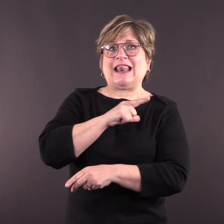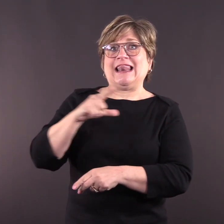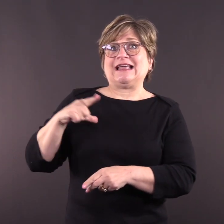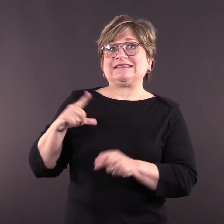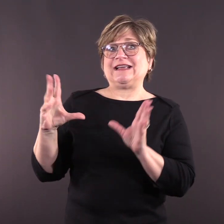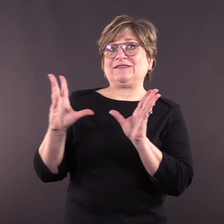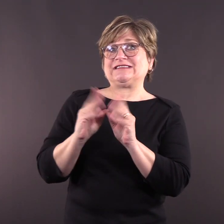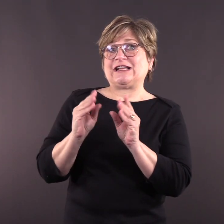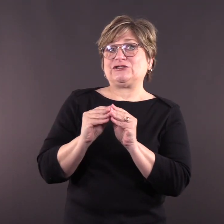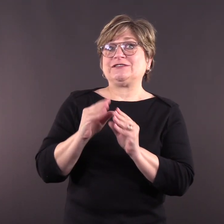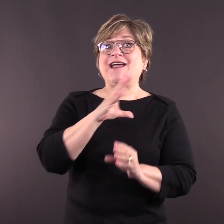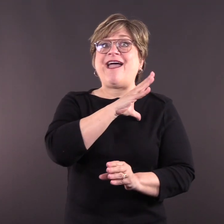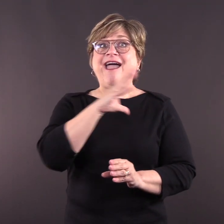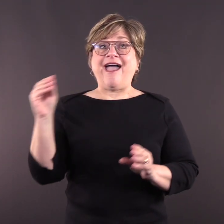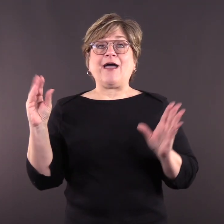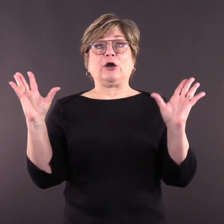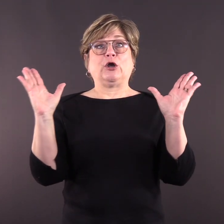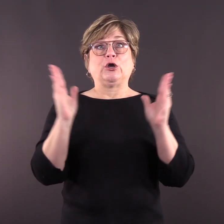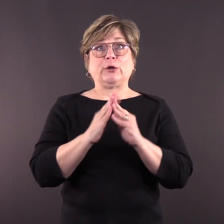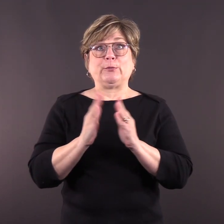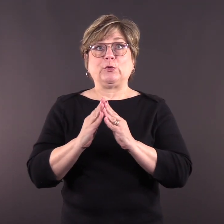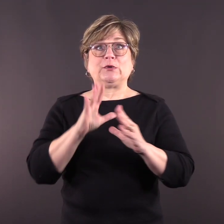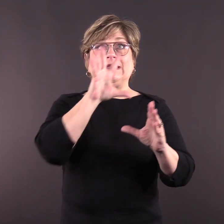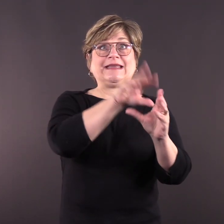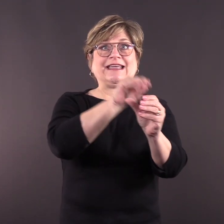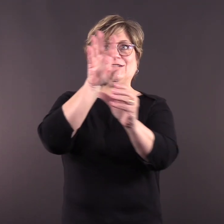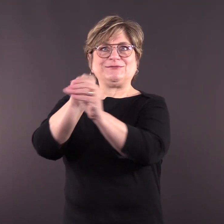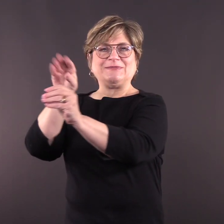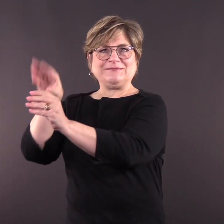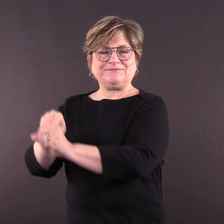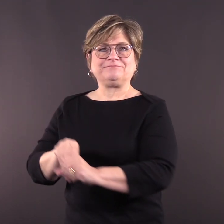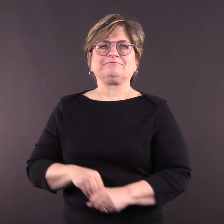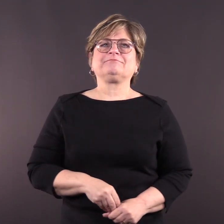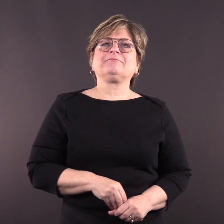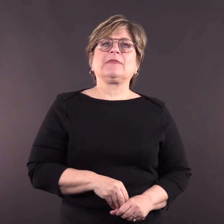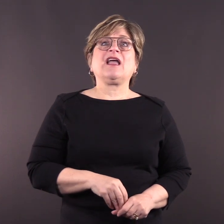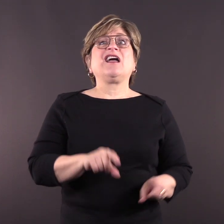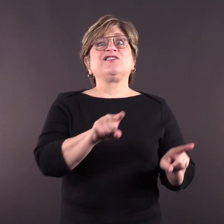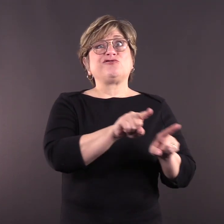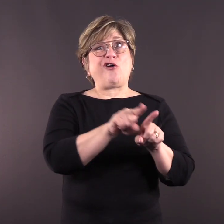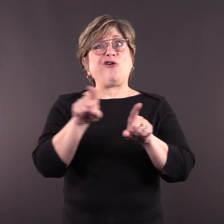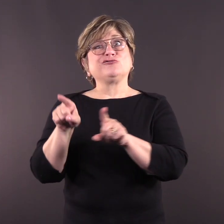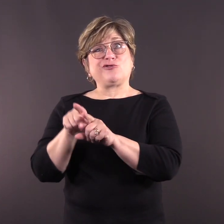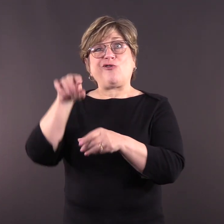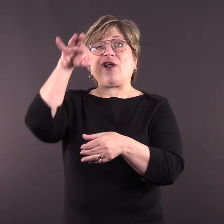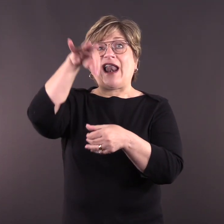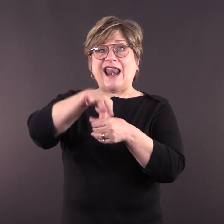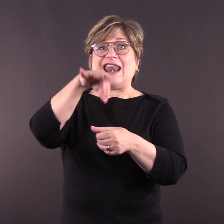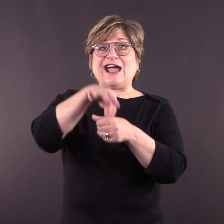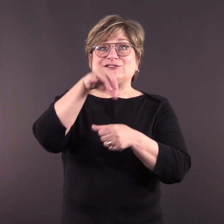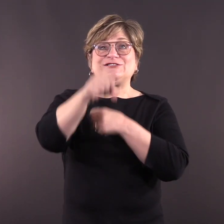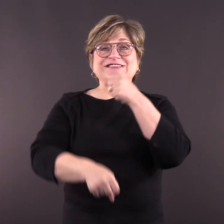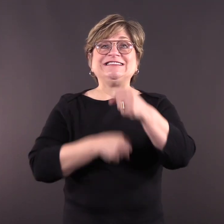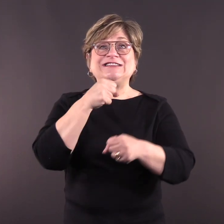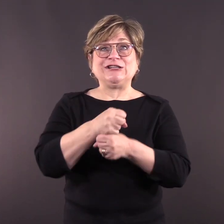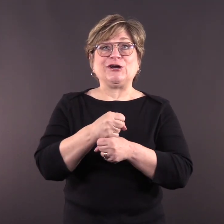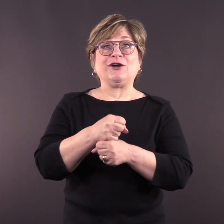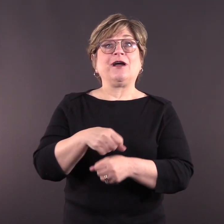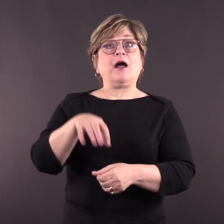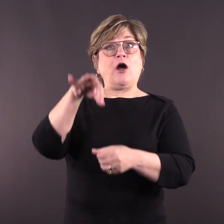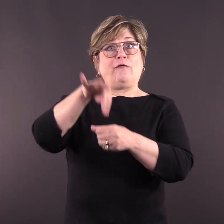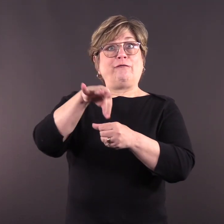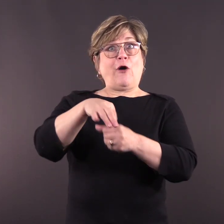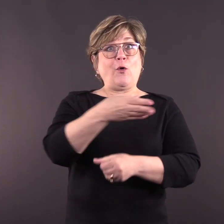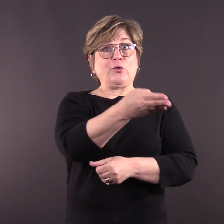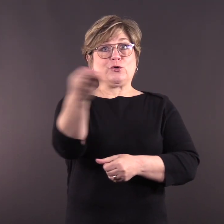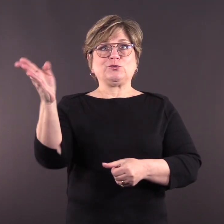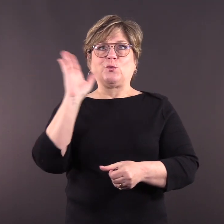upcoming legislative session and community engagement. It is also an election year;